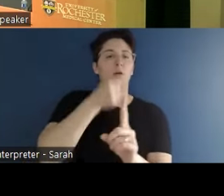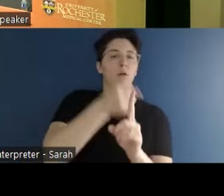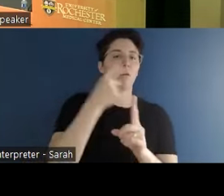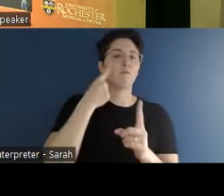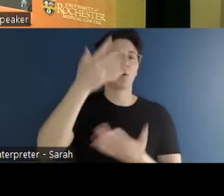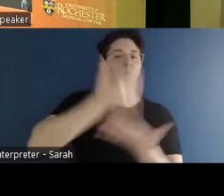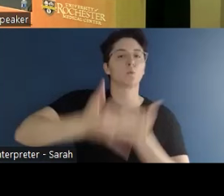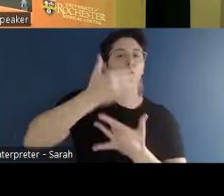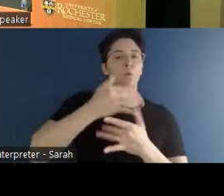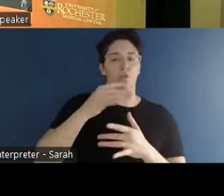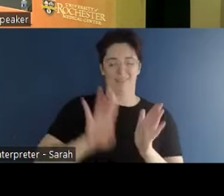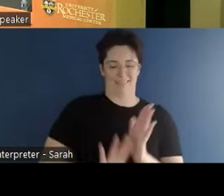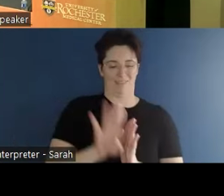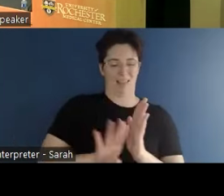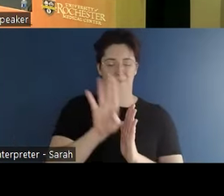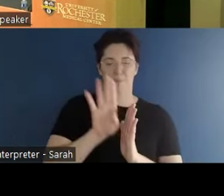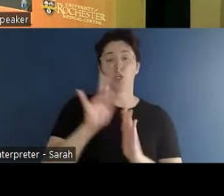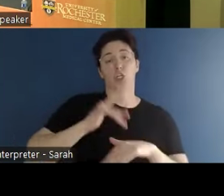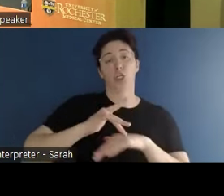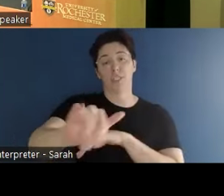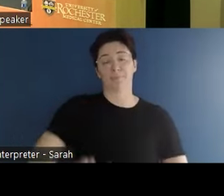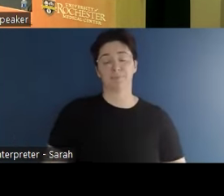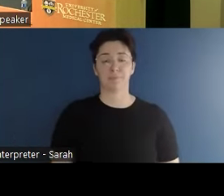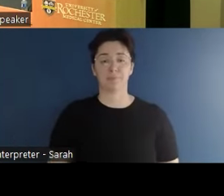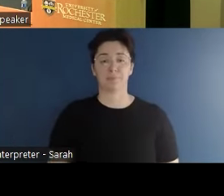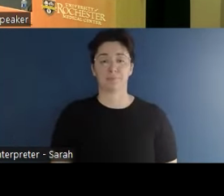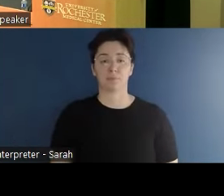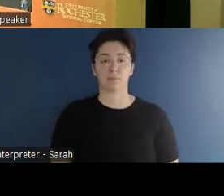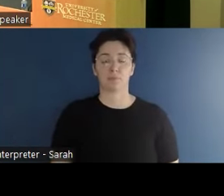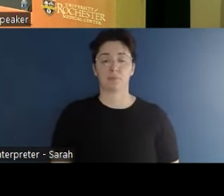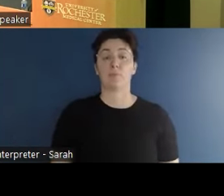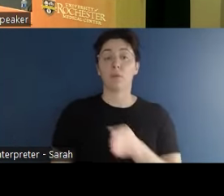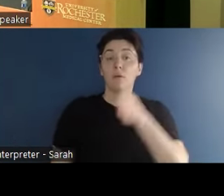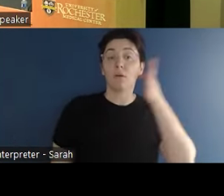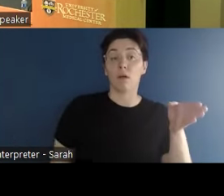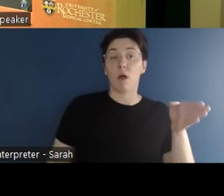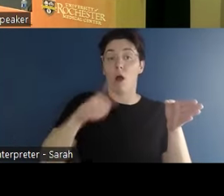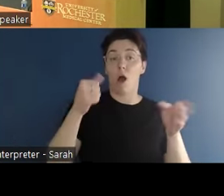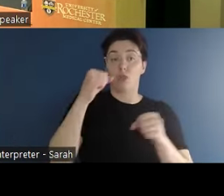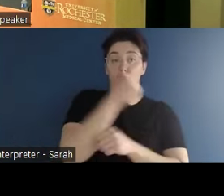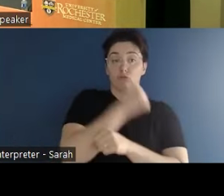beginning early in development the latter strategy suppressing or what is sometimes